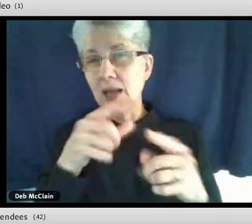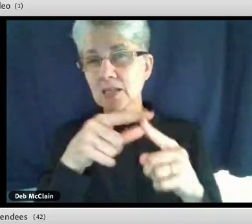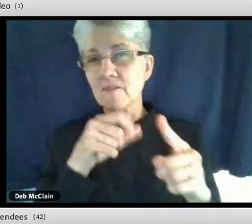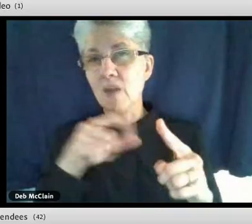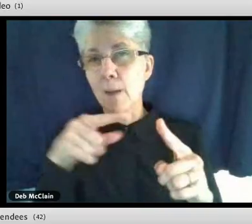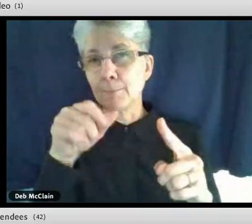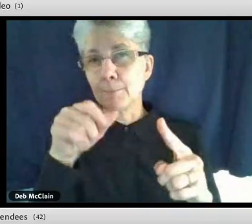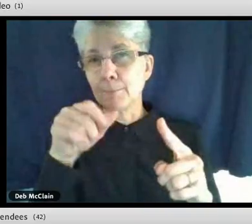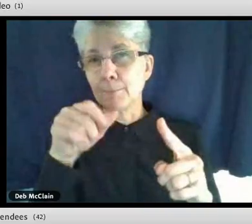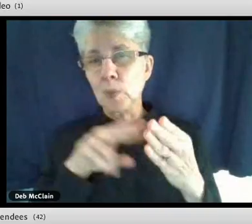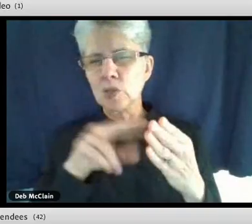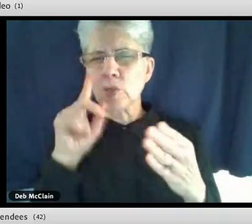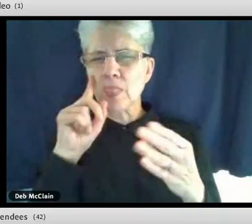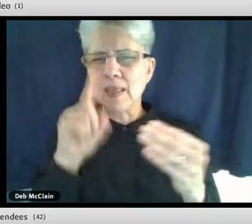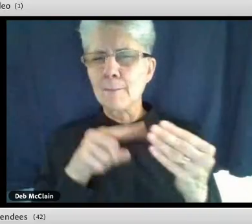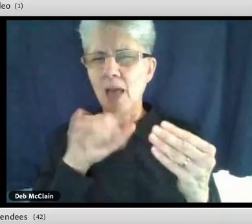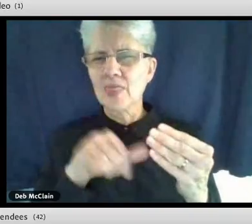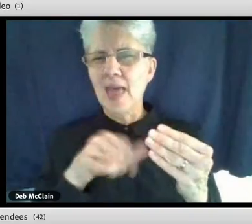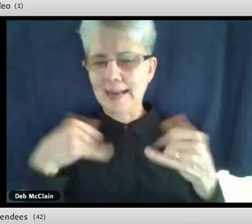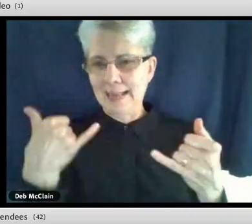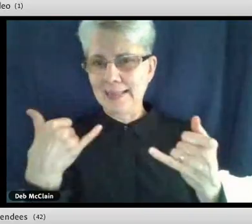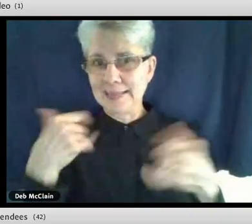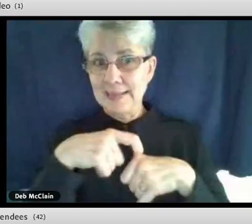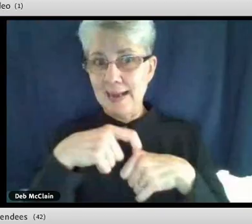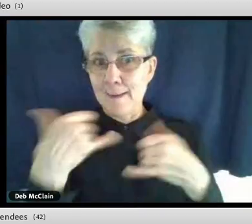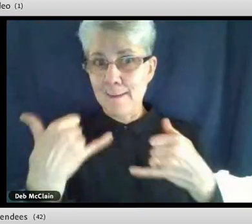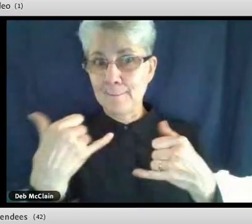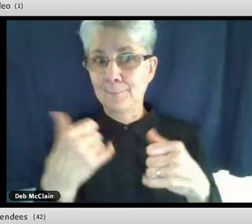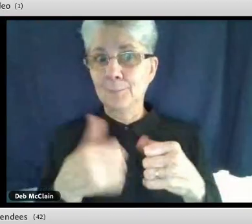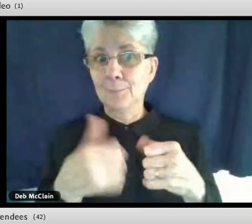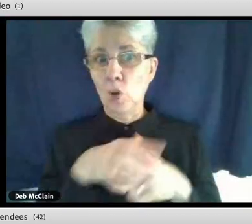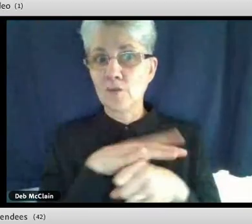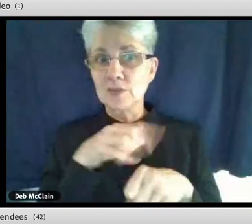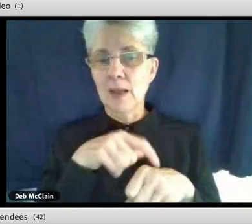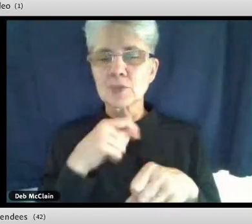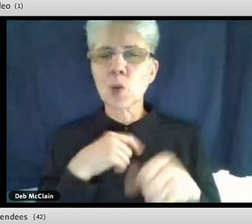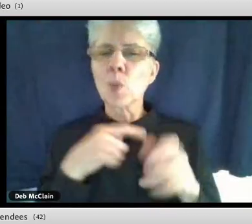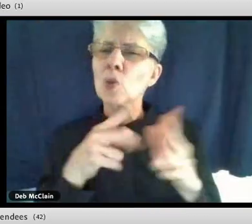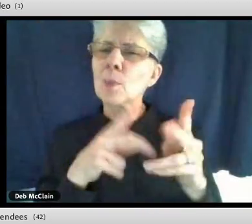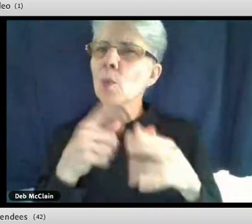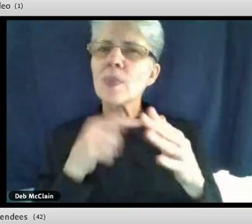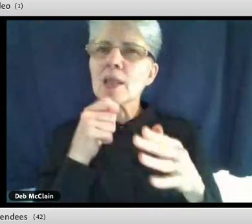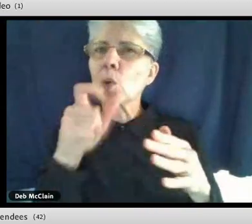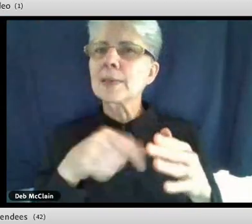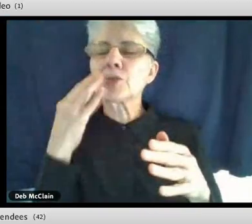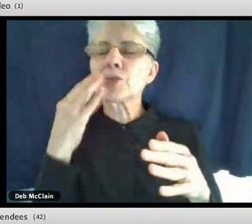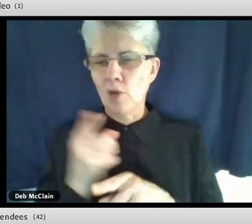So a lot of it is filtered for them, and this is from the Pew Research Center, so think about that in this time.